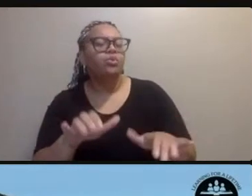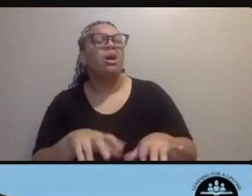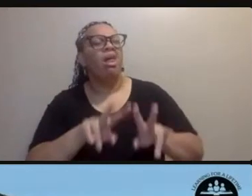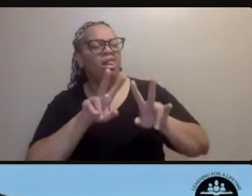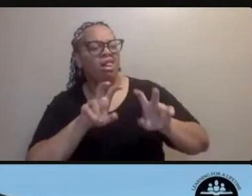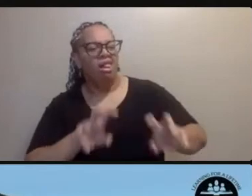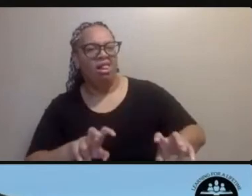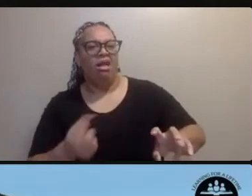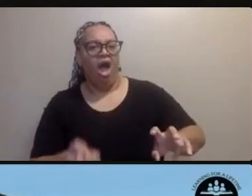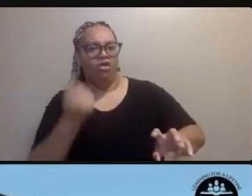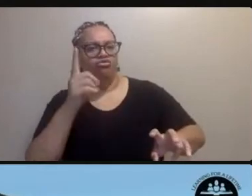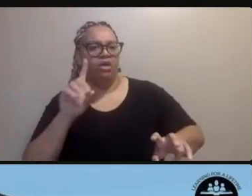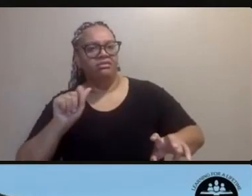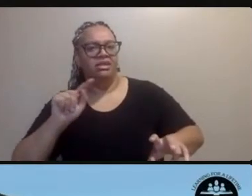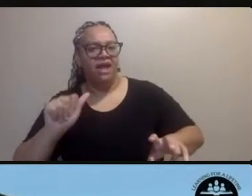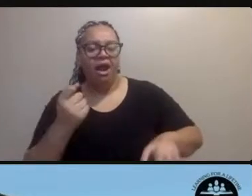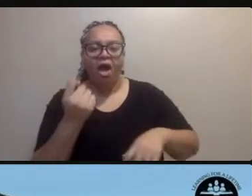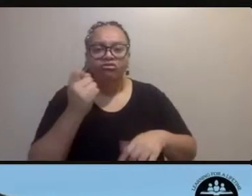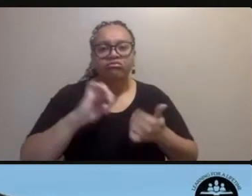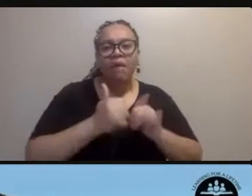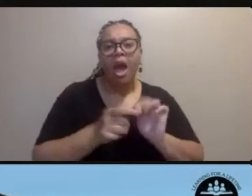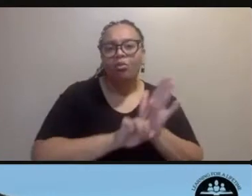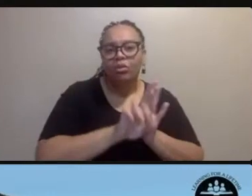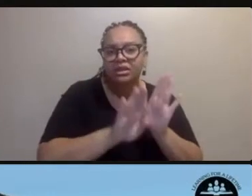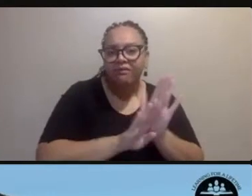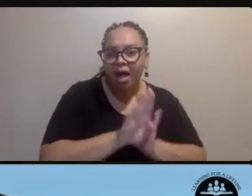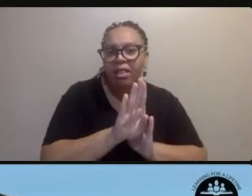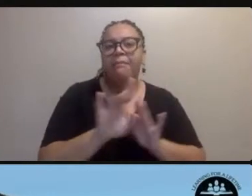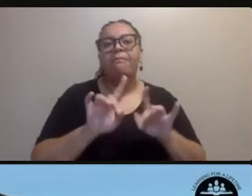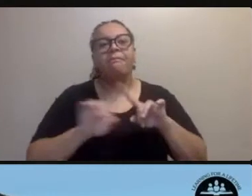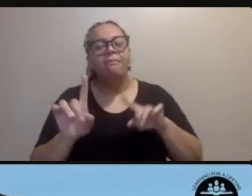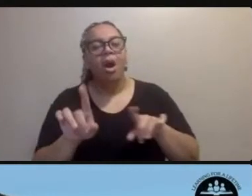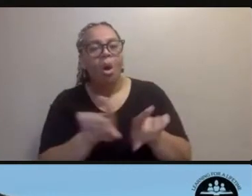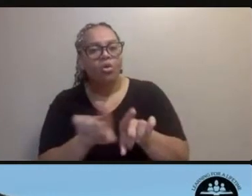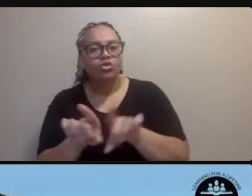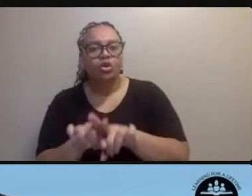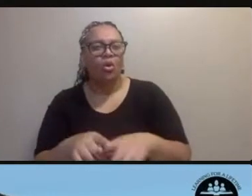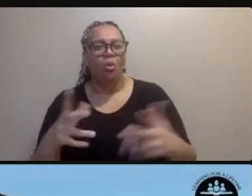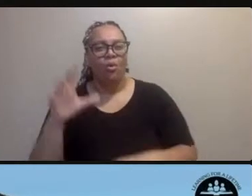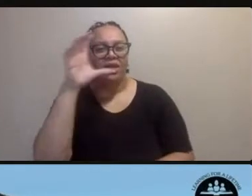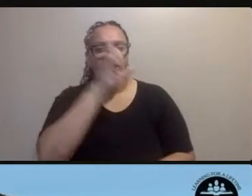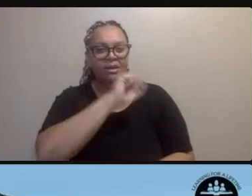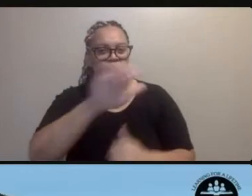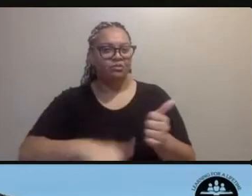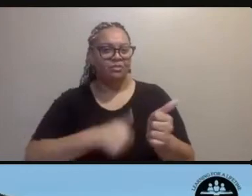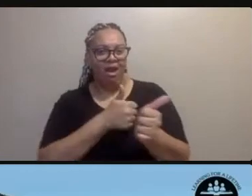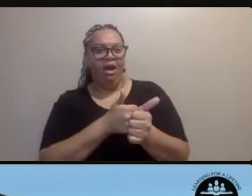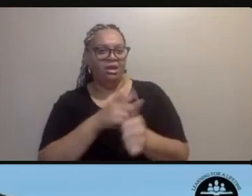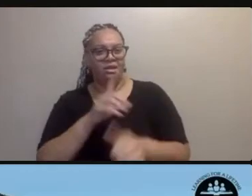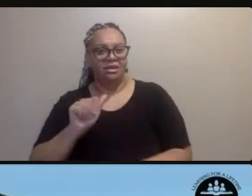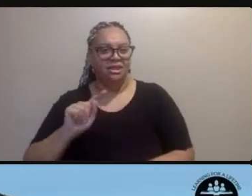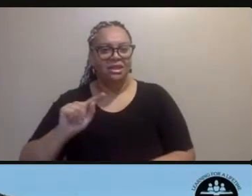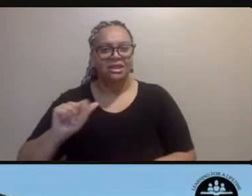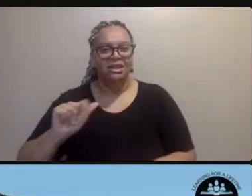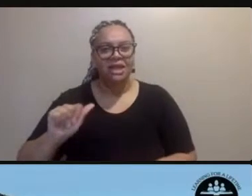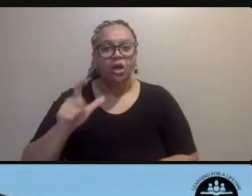AS POLICY LEADERS WELL ONE OF THE THINGS THAT I THINK WE SHOULD ALWAYS DO IS THINK ABOUT